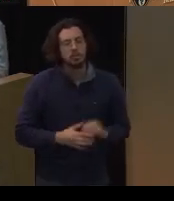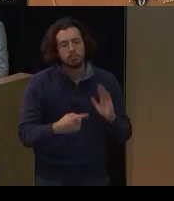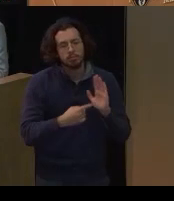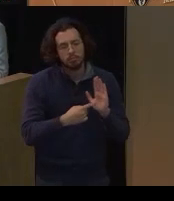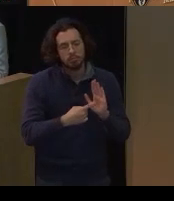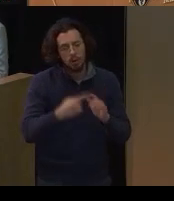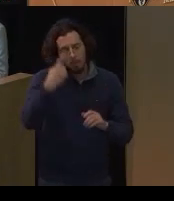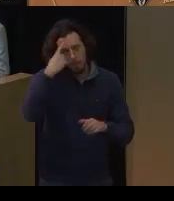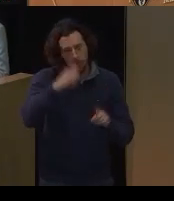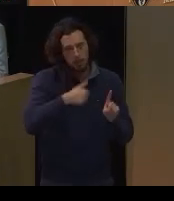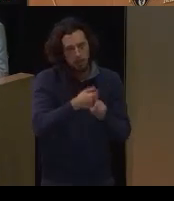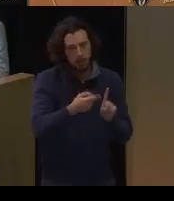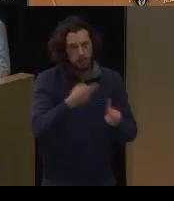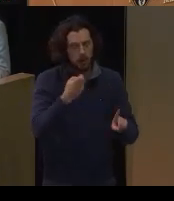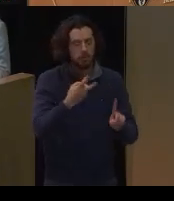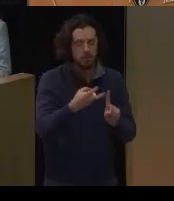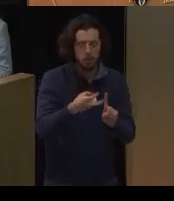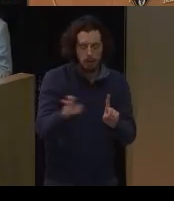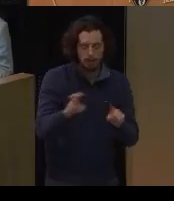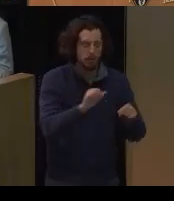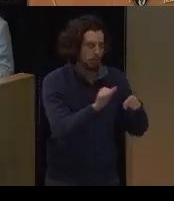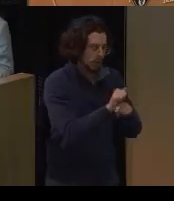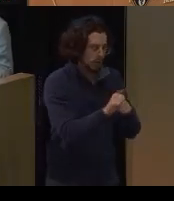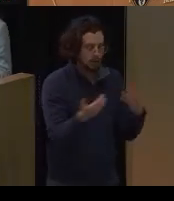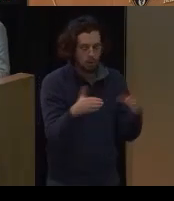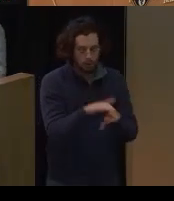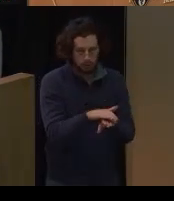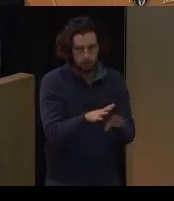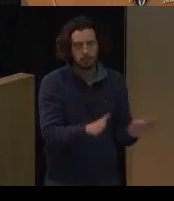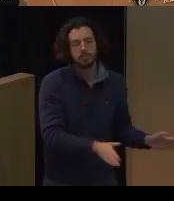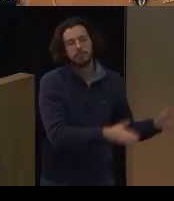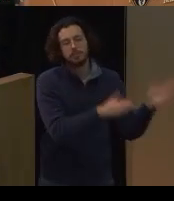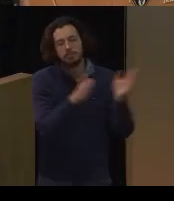two different tasks transfer uh training and their overlap and then here are the data for